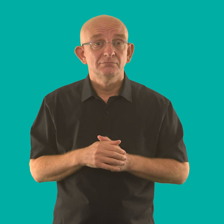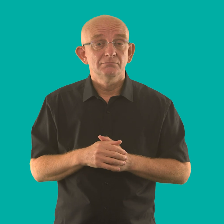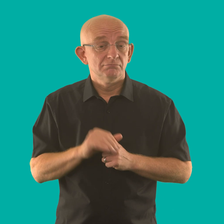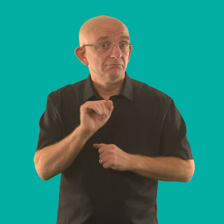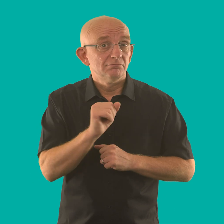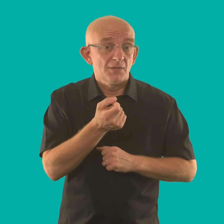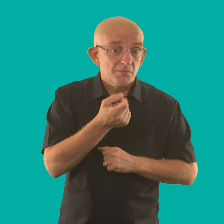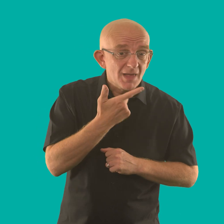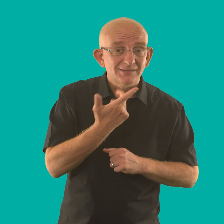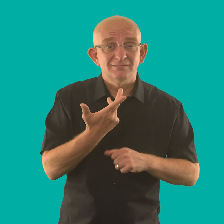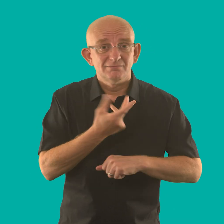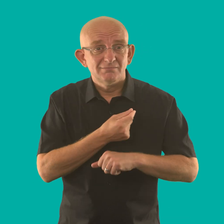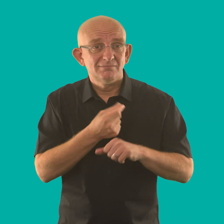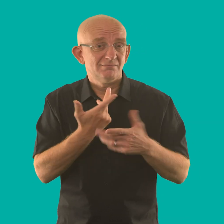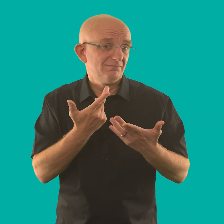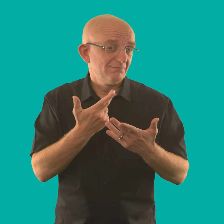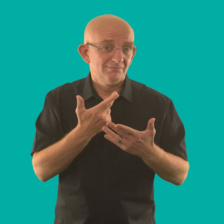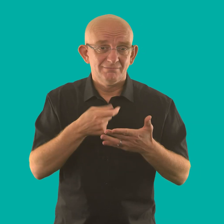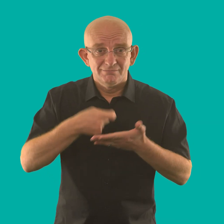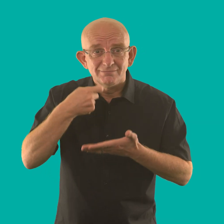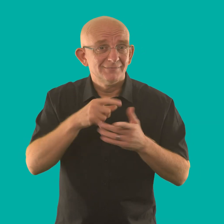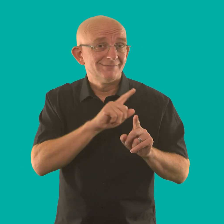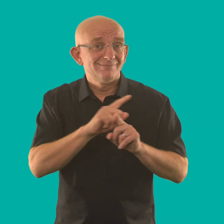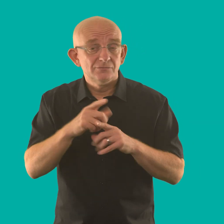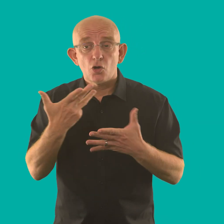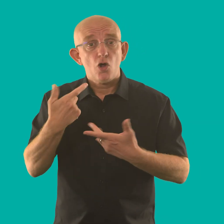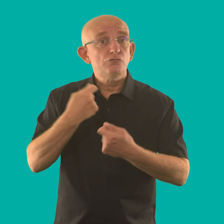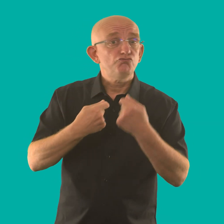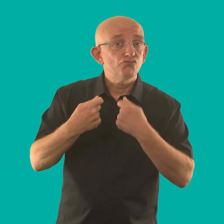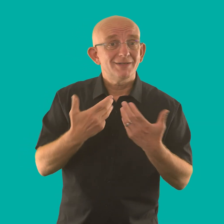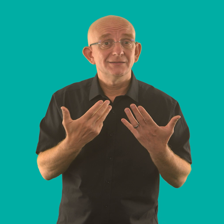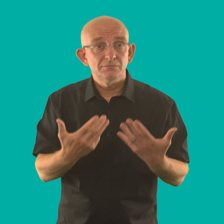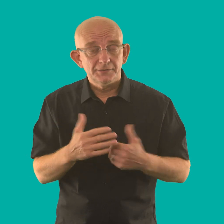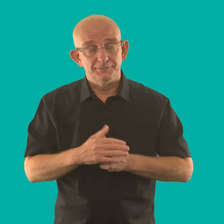Managing your medicines or treatments.